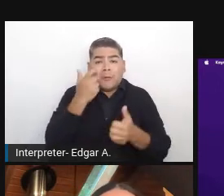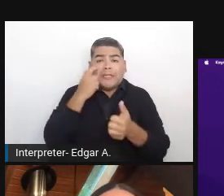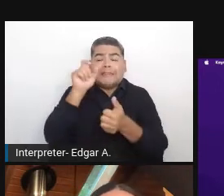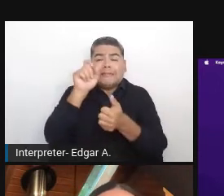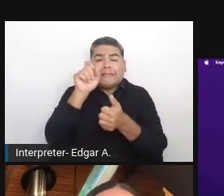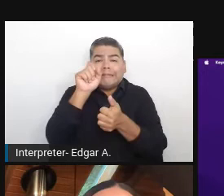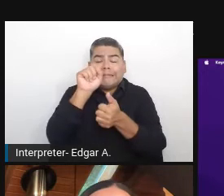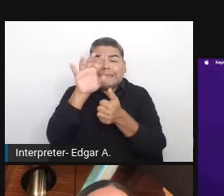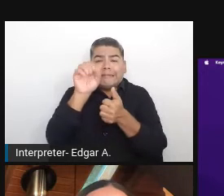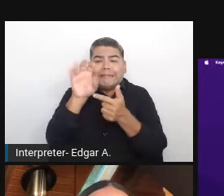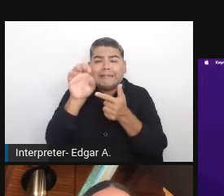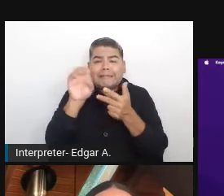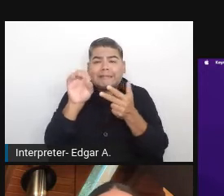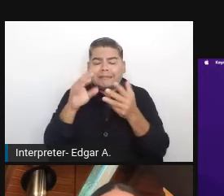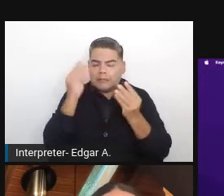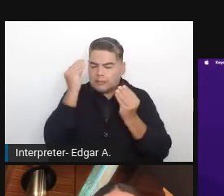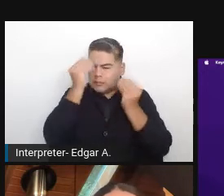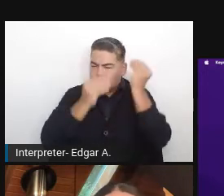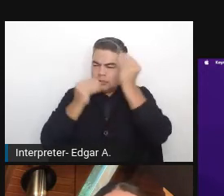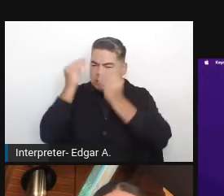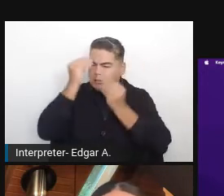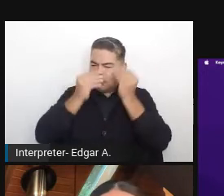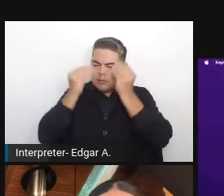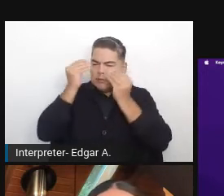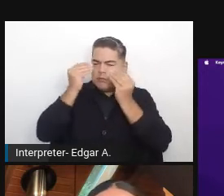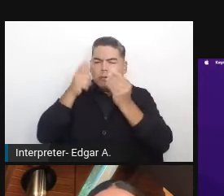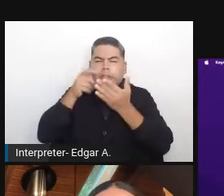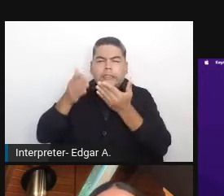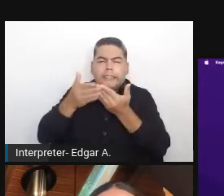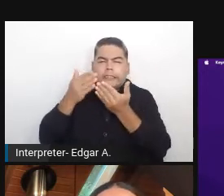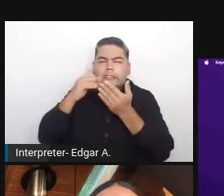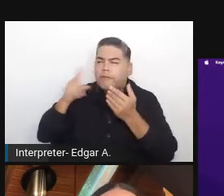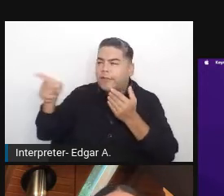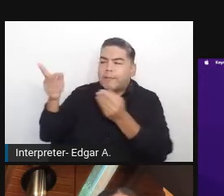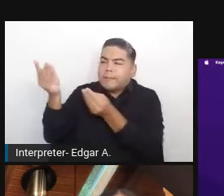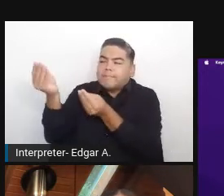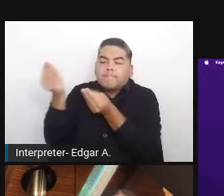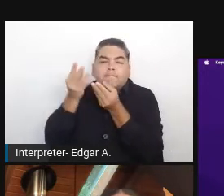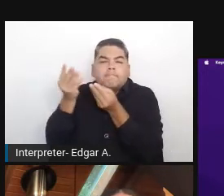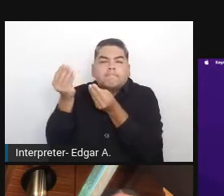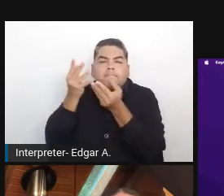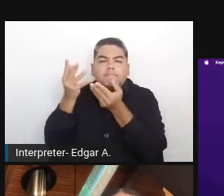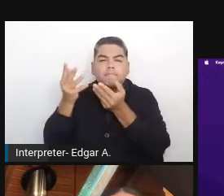and what's the easiest way for them to give you that information? Now you're ready to start building your form.